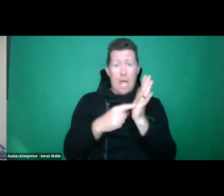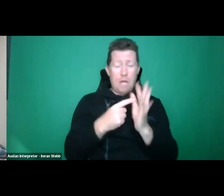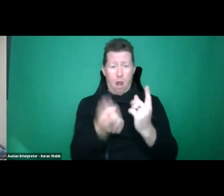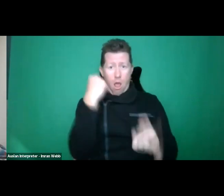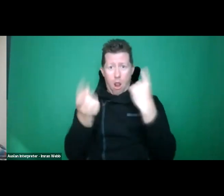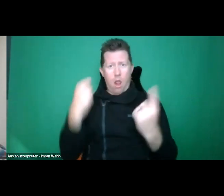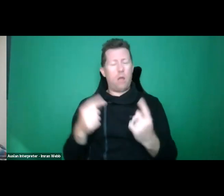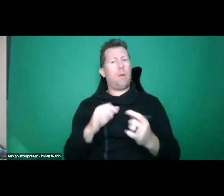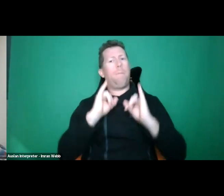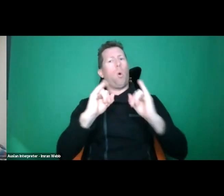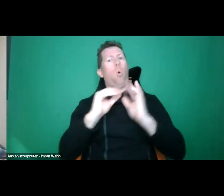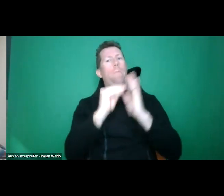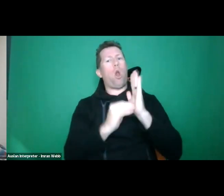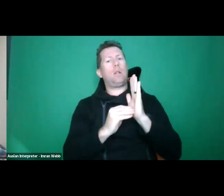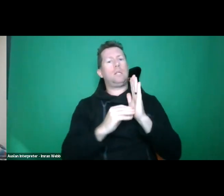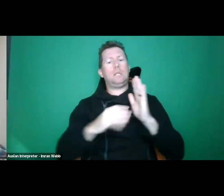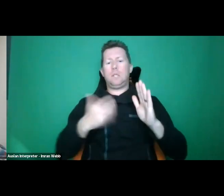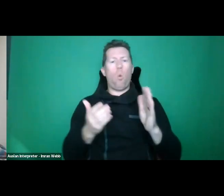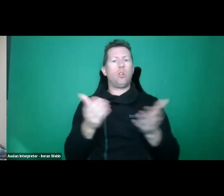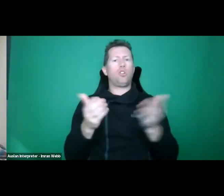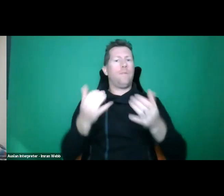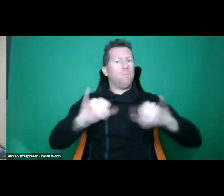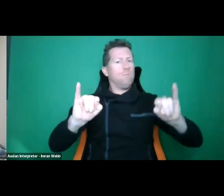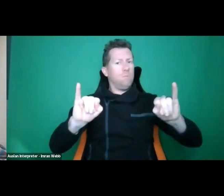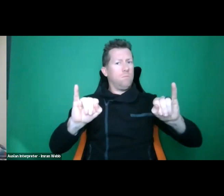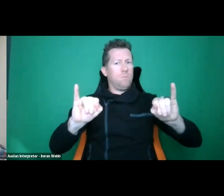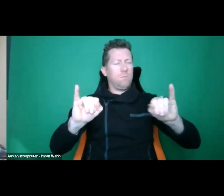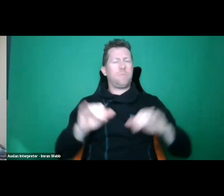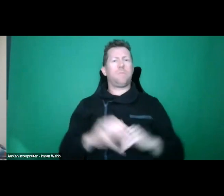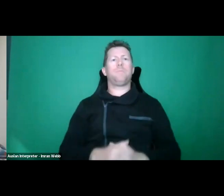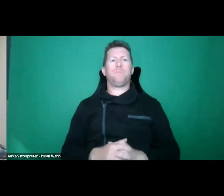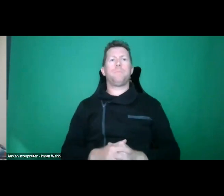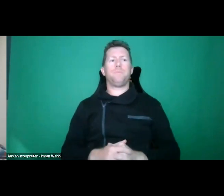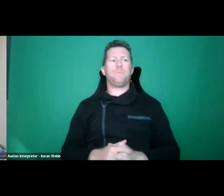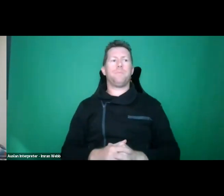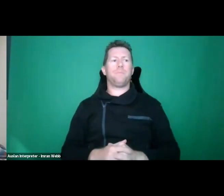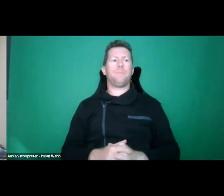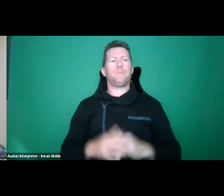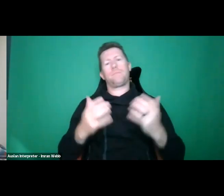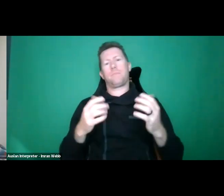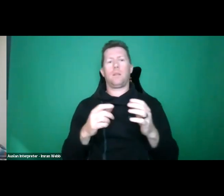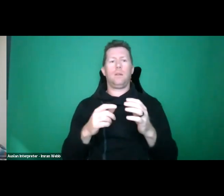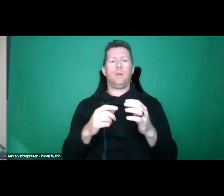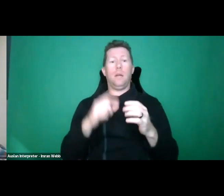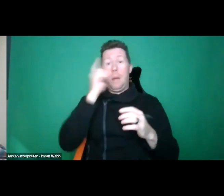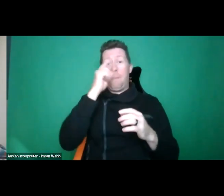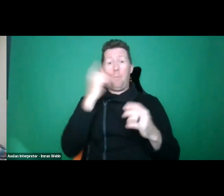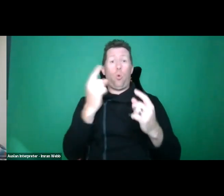policy and service development for people with a disability. And as the people watching will know very strongly,